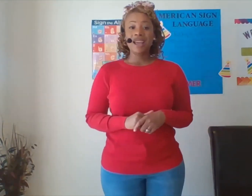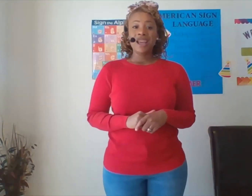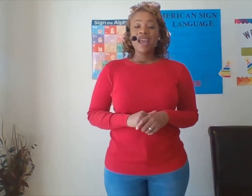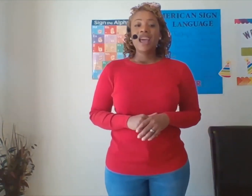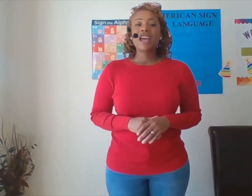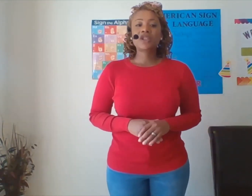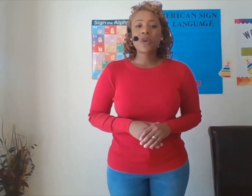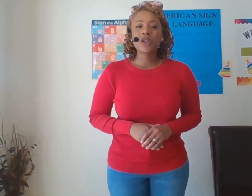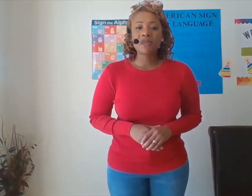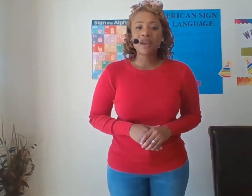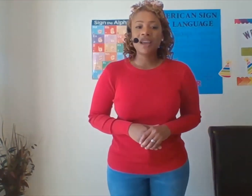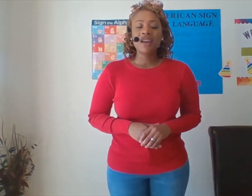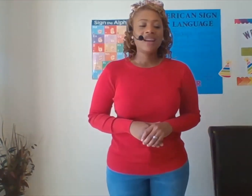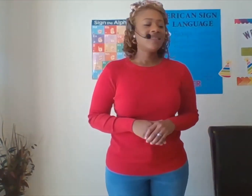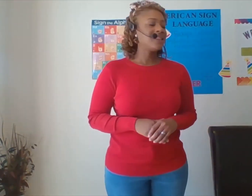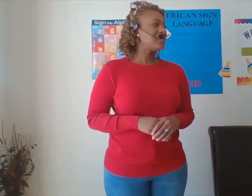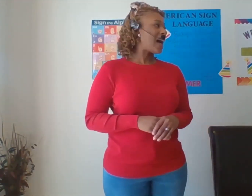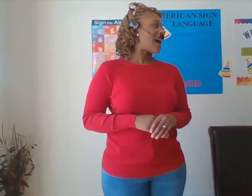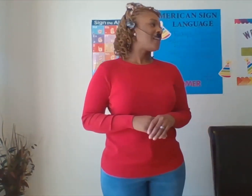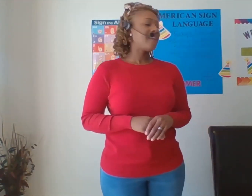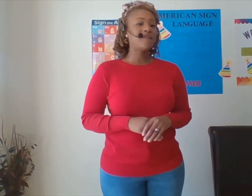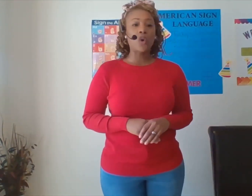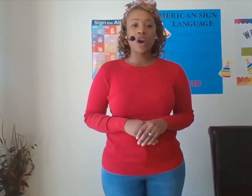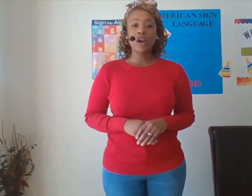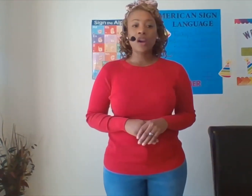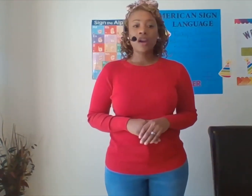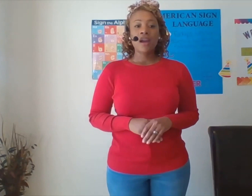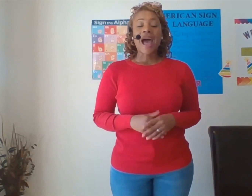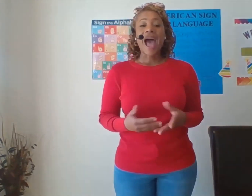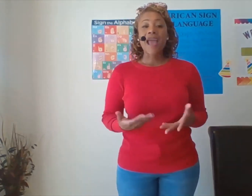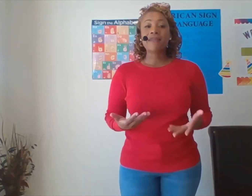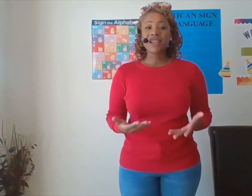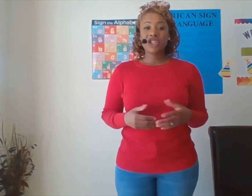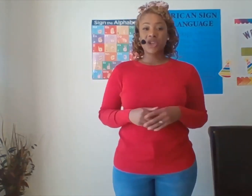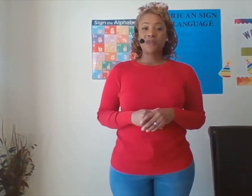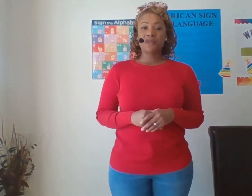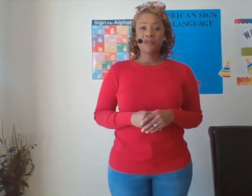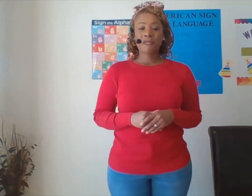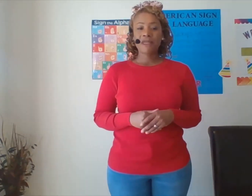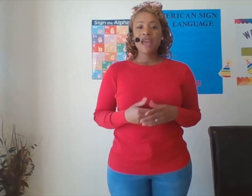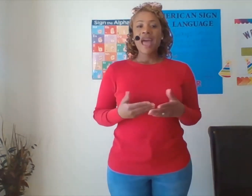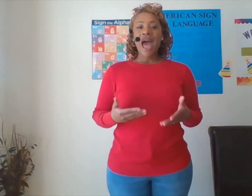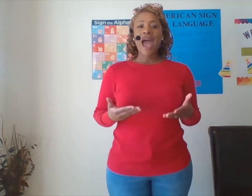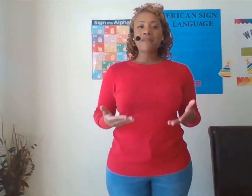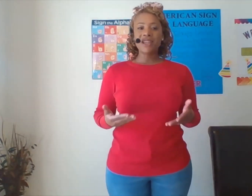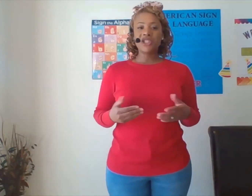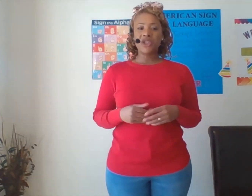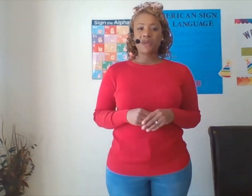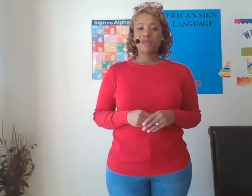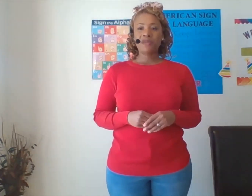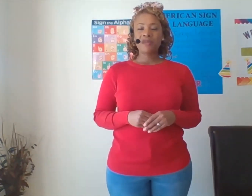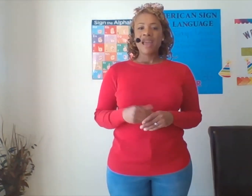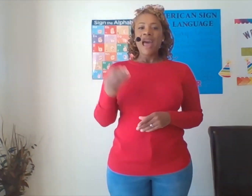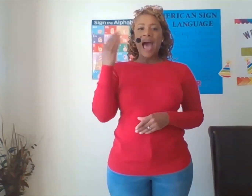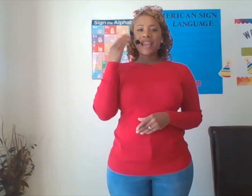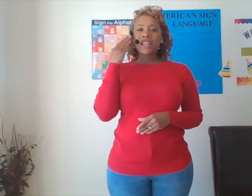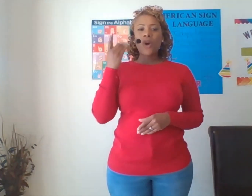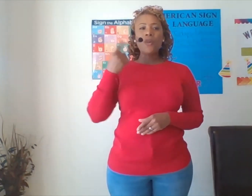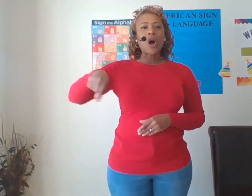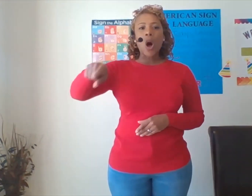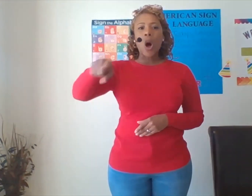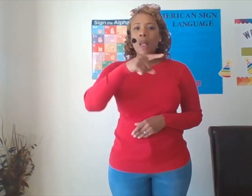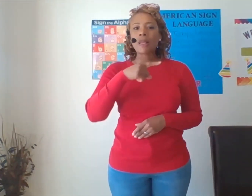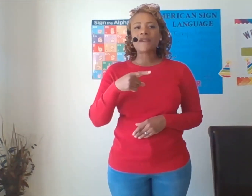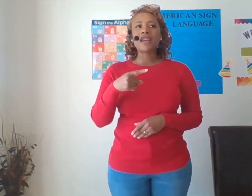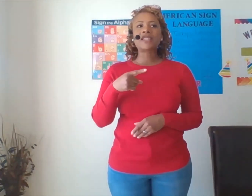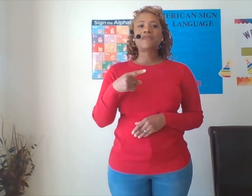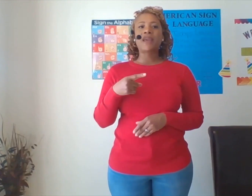going to be the side or I miss you I miss you I know with all of us being